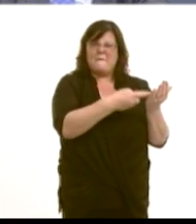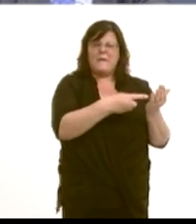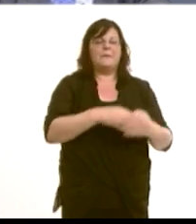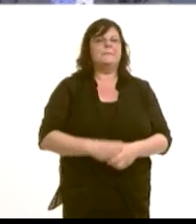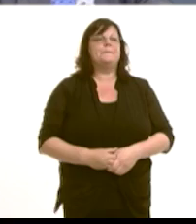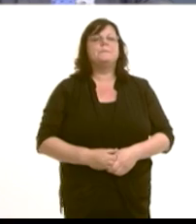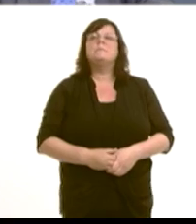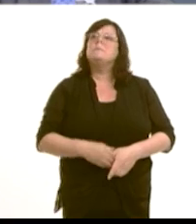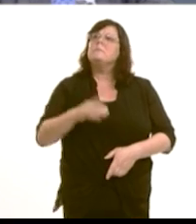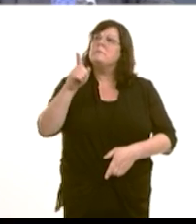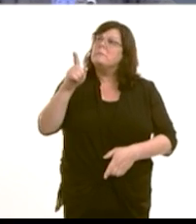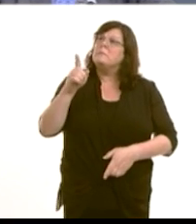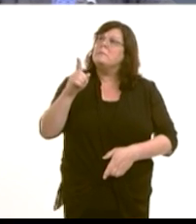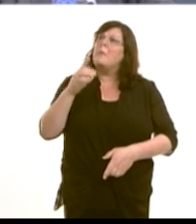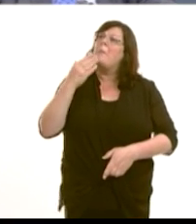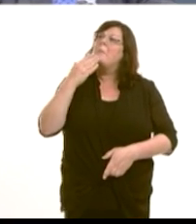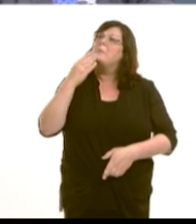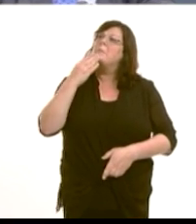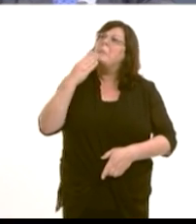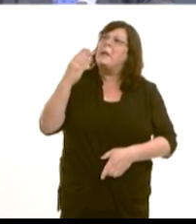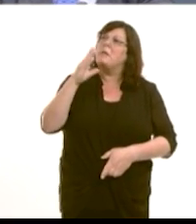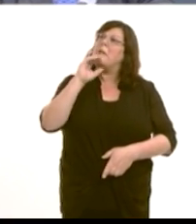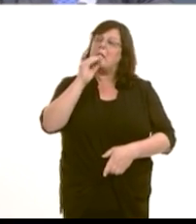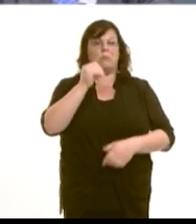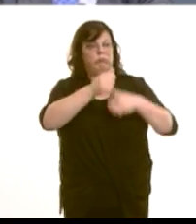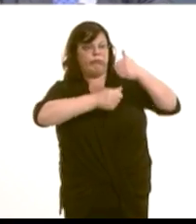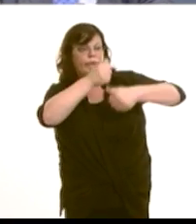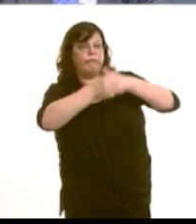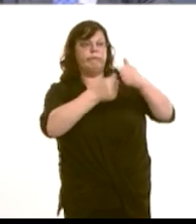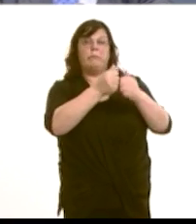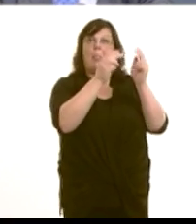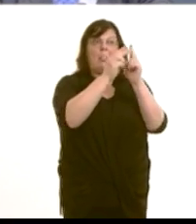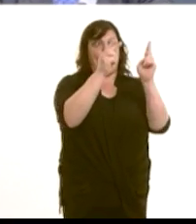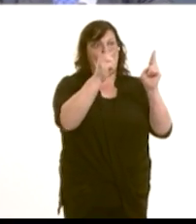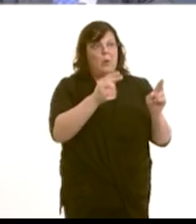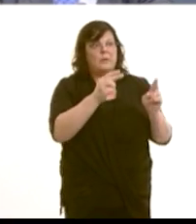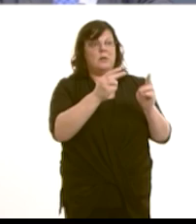Will you join with me in welcoming the restoration of this important cultural archive in Wales,